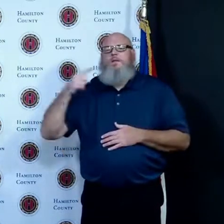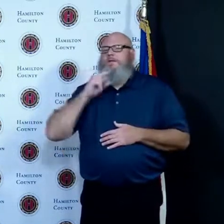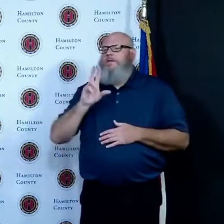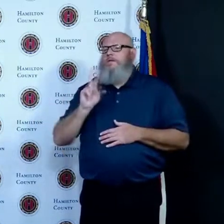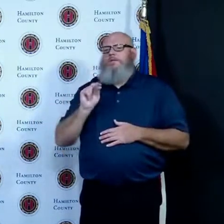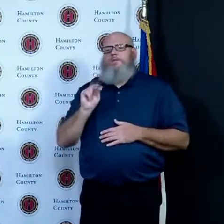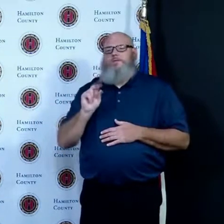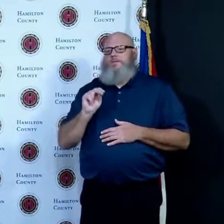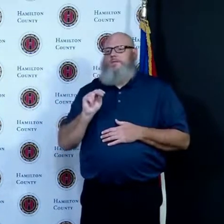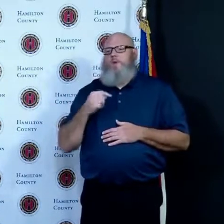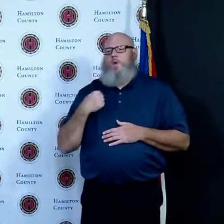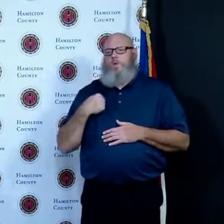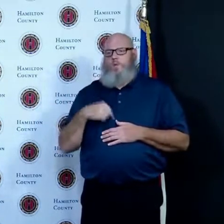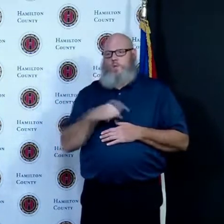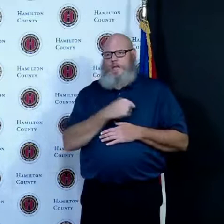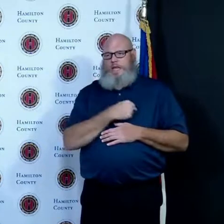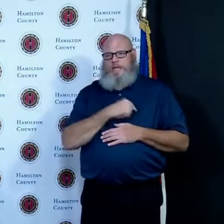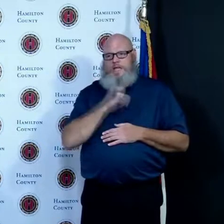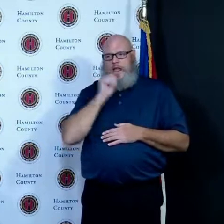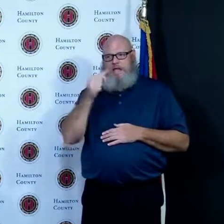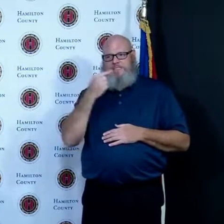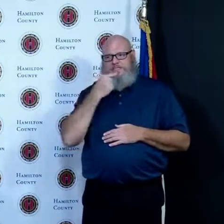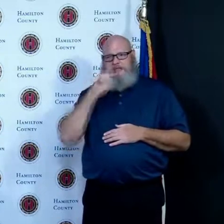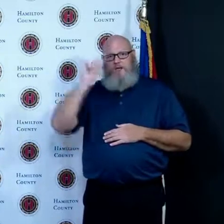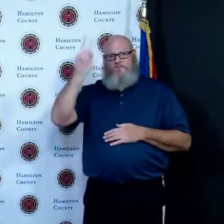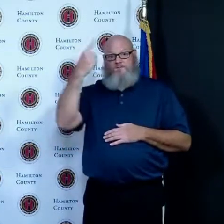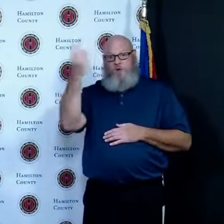that first come first serve and we did not think it would be fair to grab those that might have